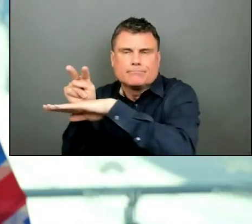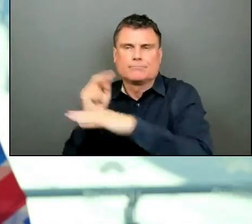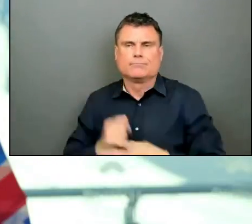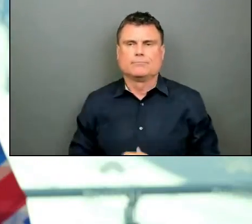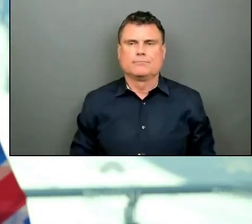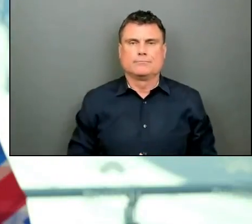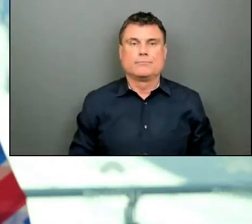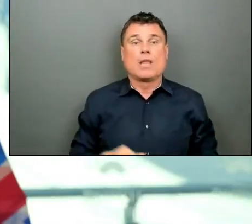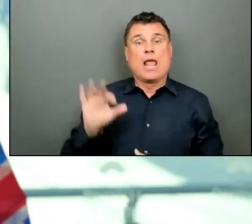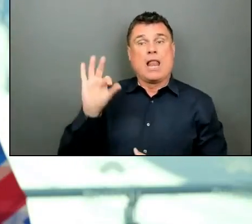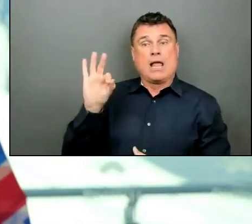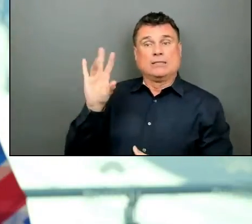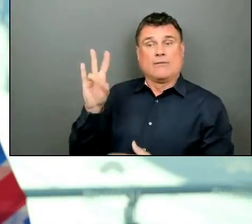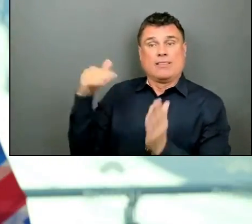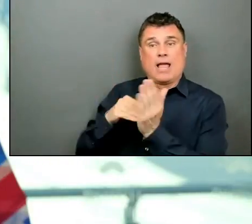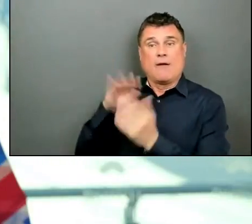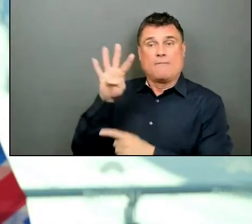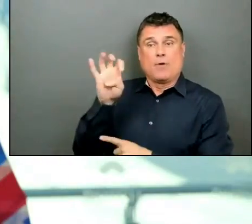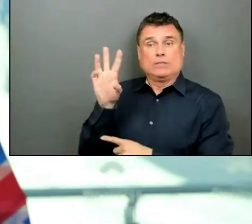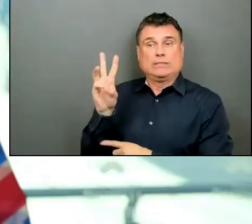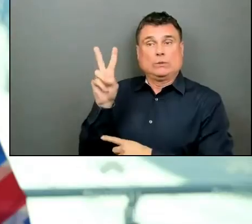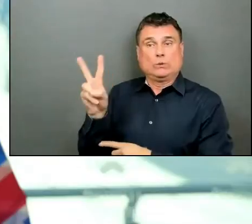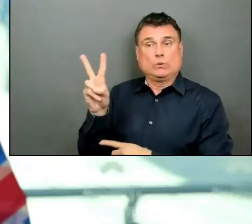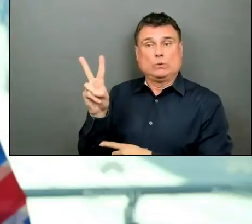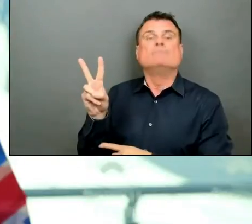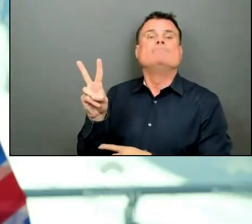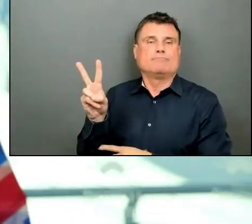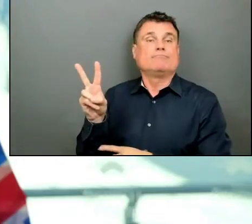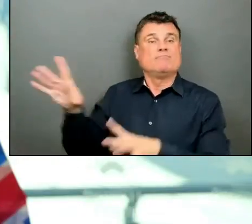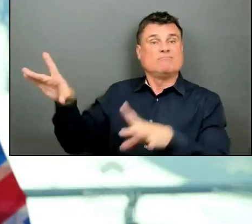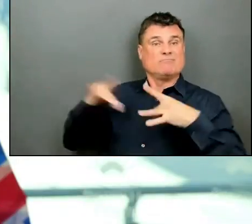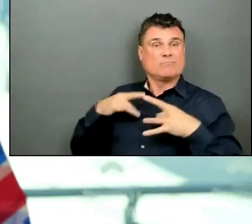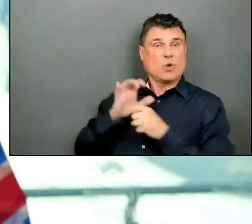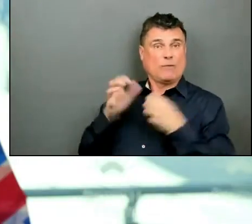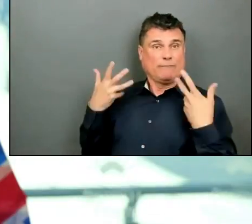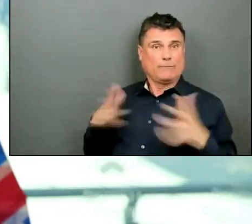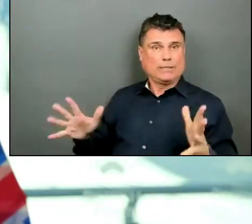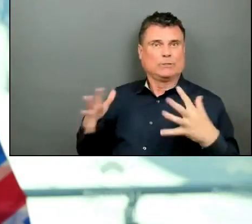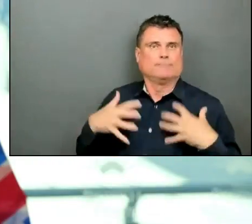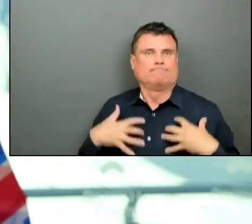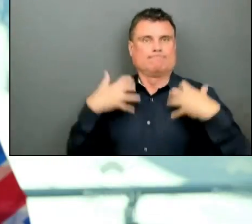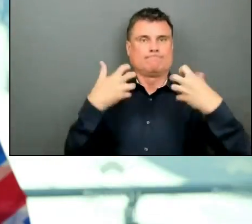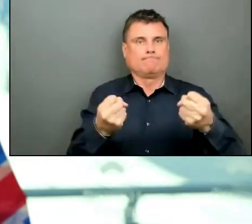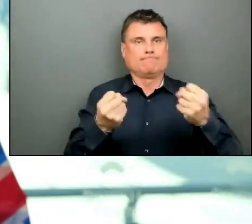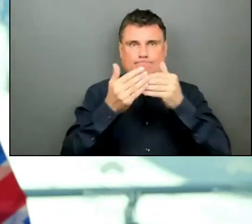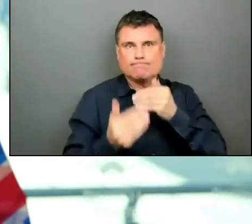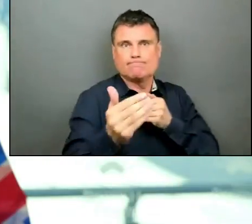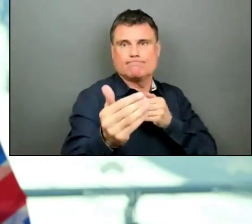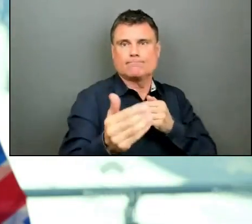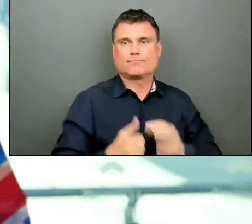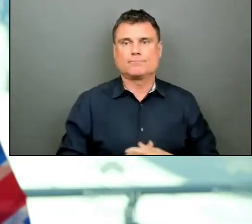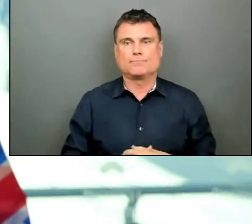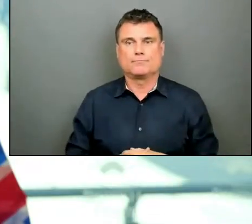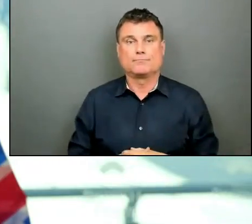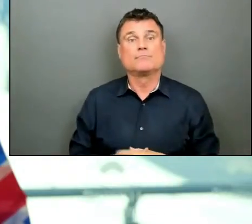are considered recovered. In the last 24 hours we have had an additional 2 people who